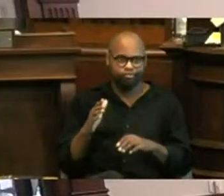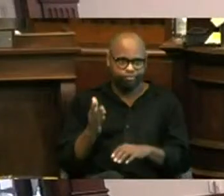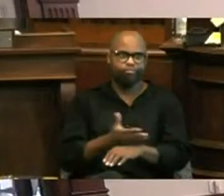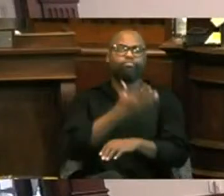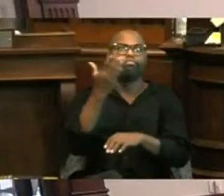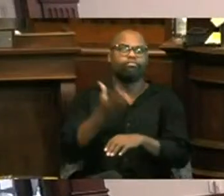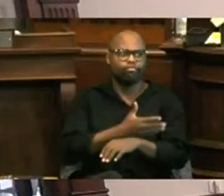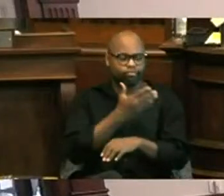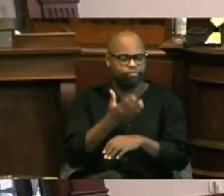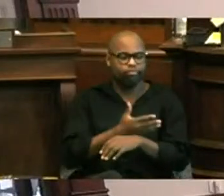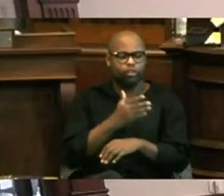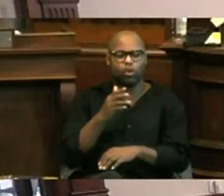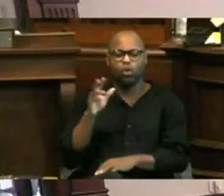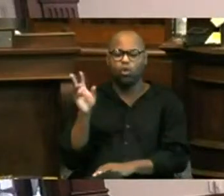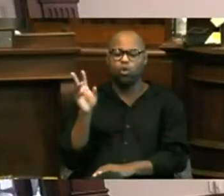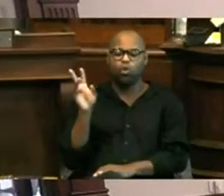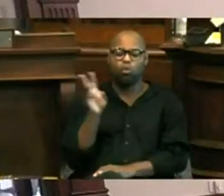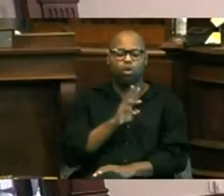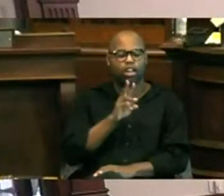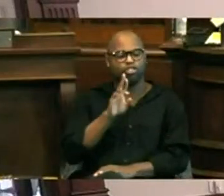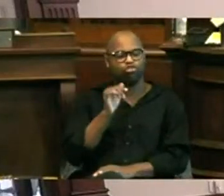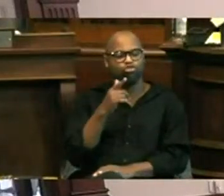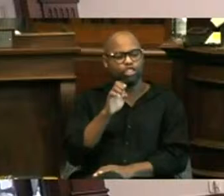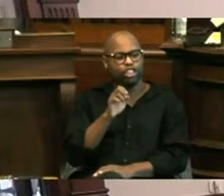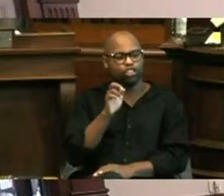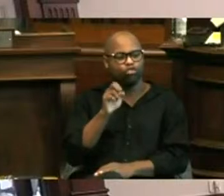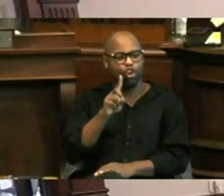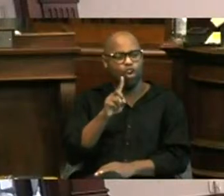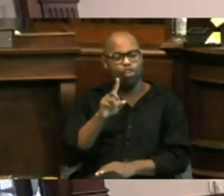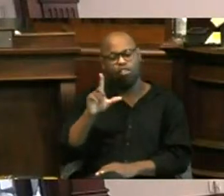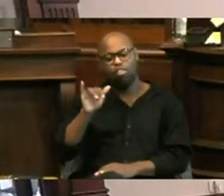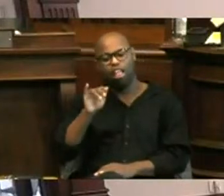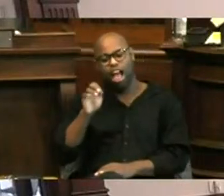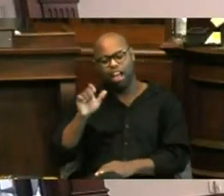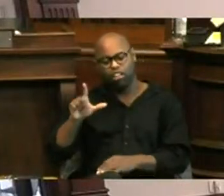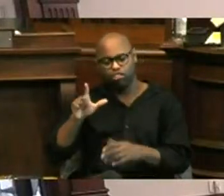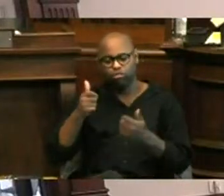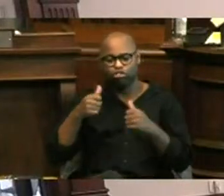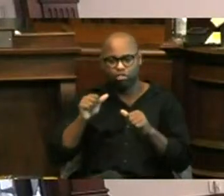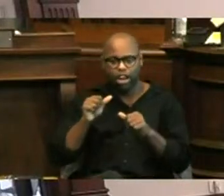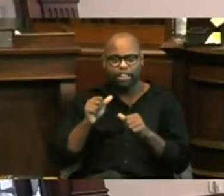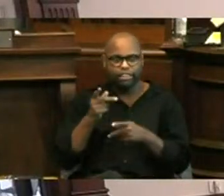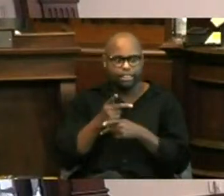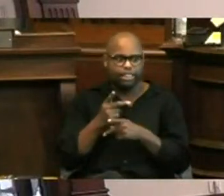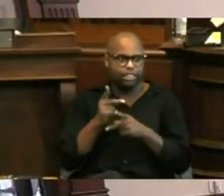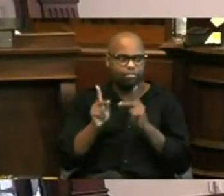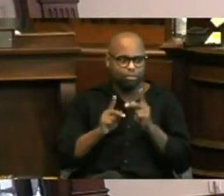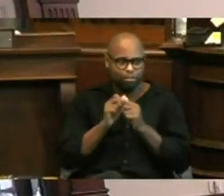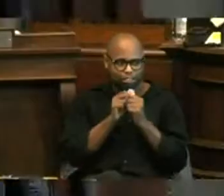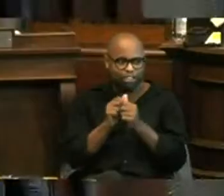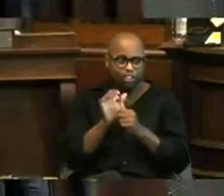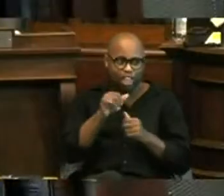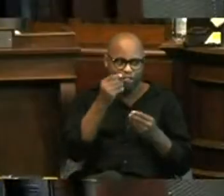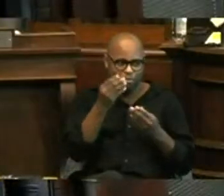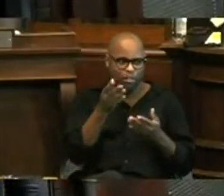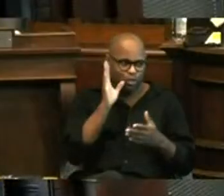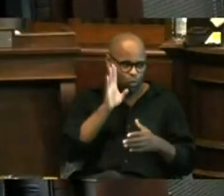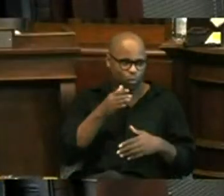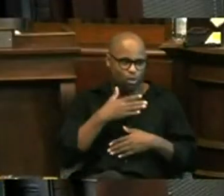Avenue would certainly be great and re-energizing Westridge road Lyle's been doing a nice job of